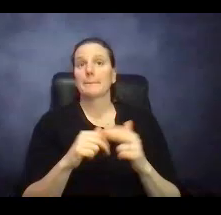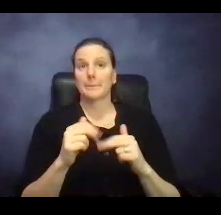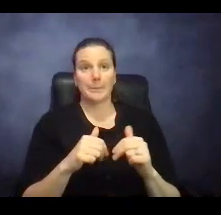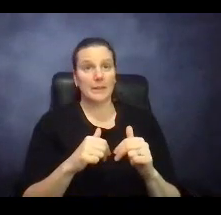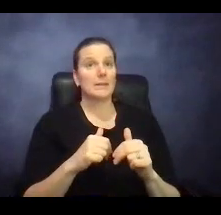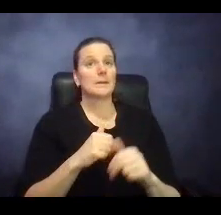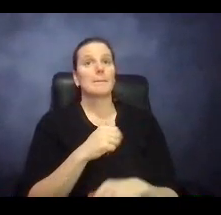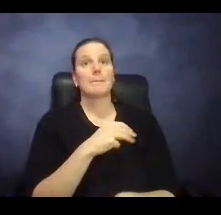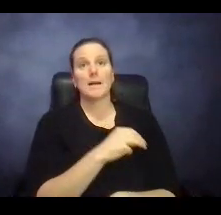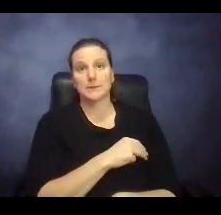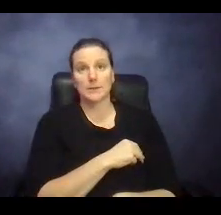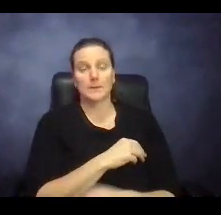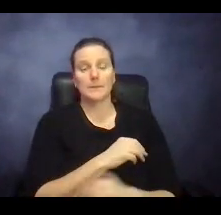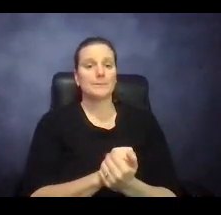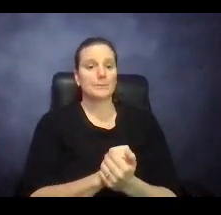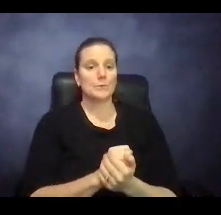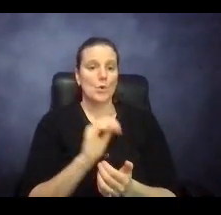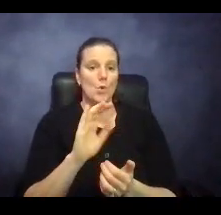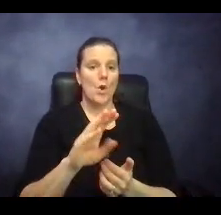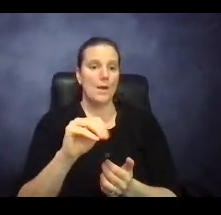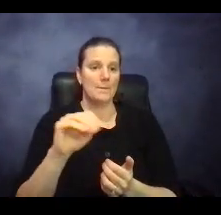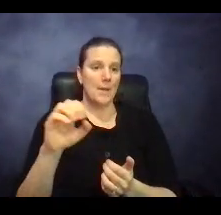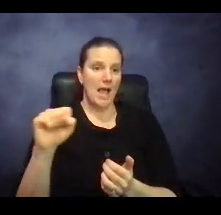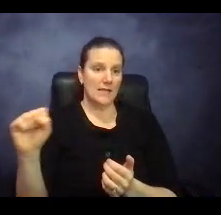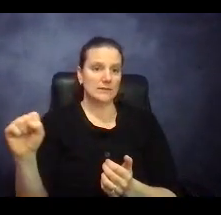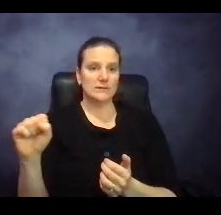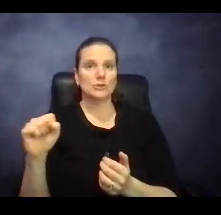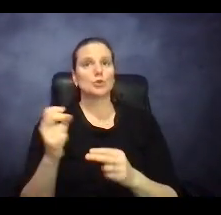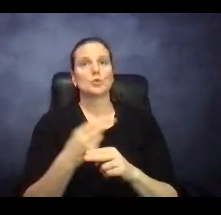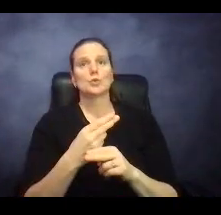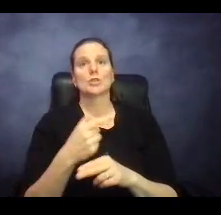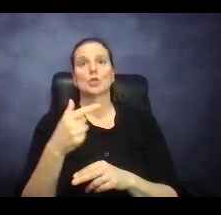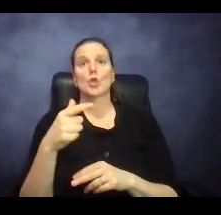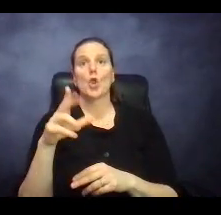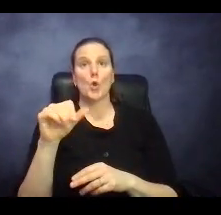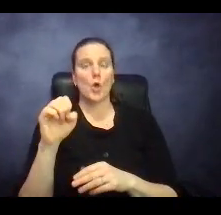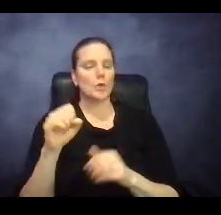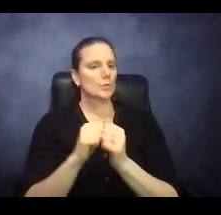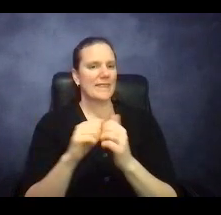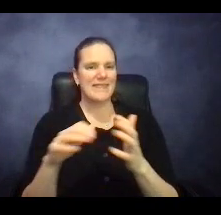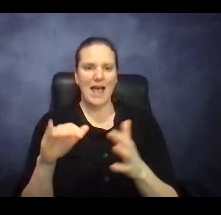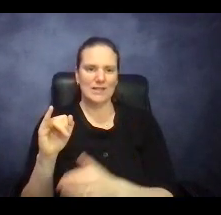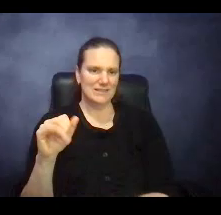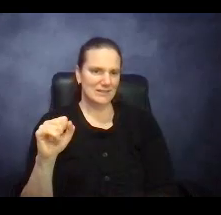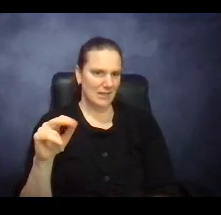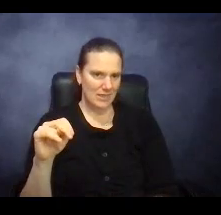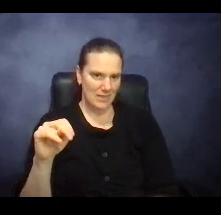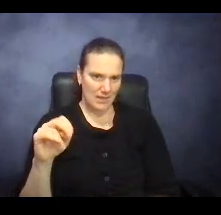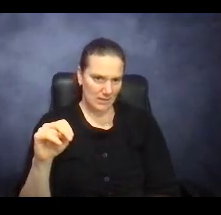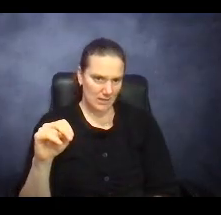So your muscle mass actually uses glucose without the whole insulin system. The more muscle you have,